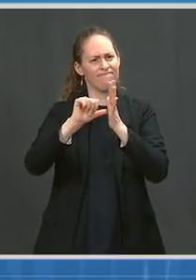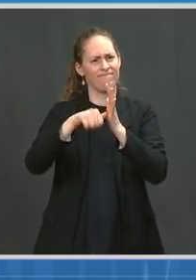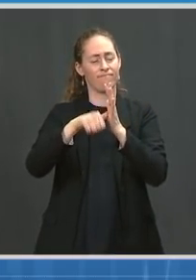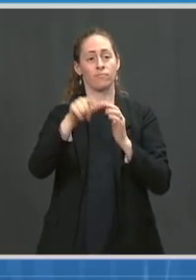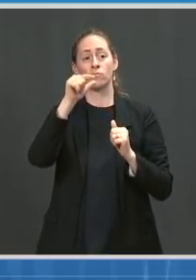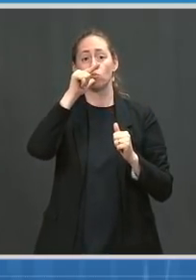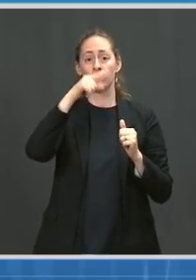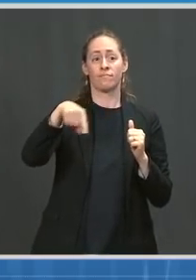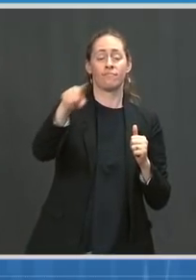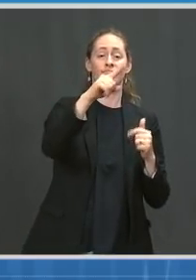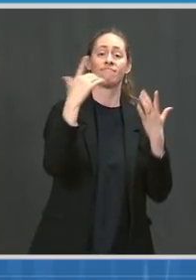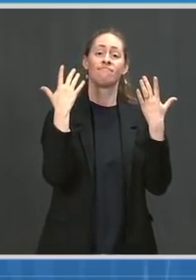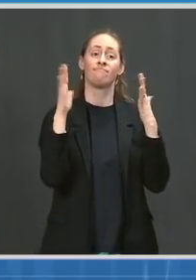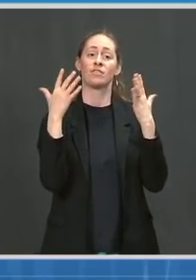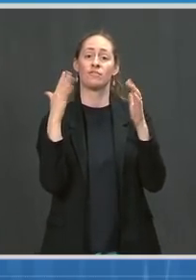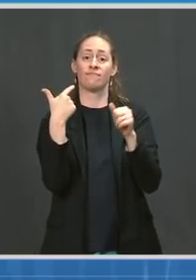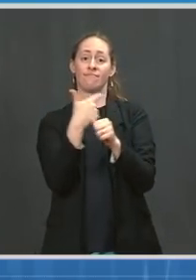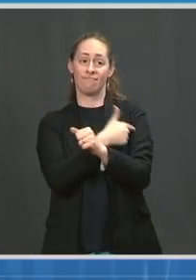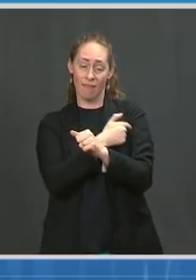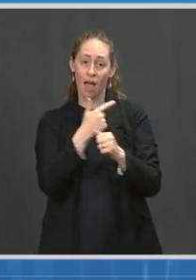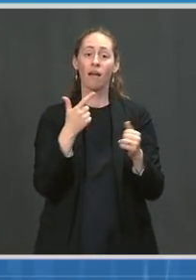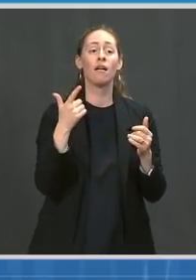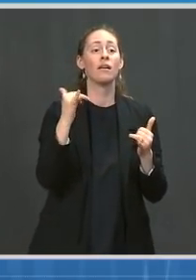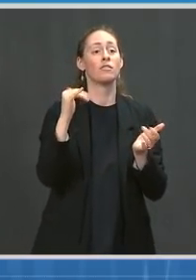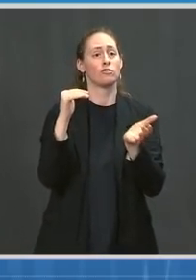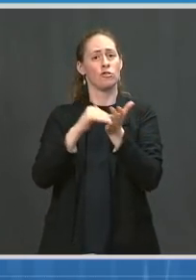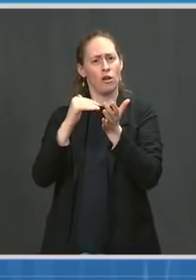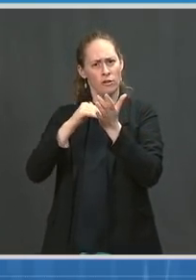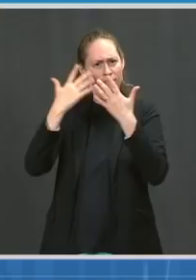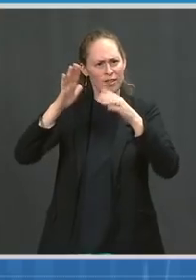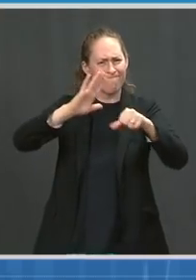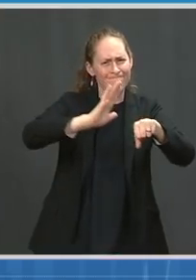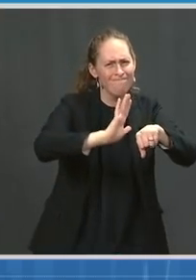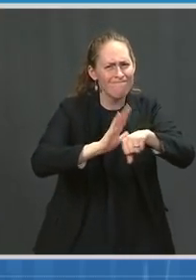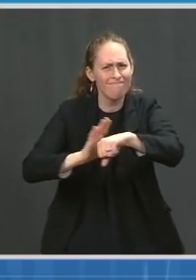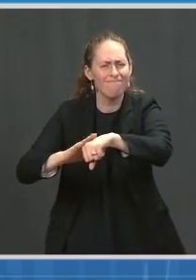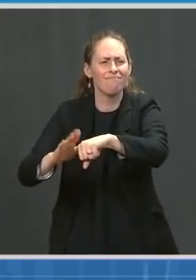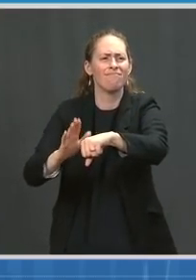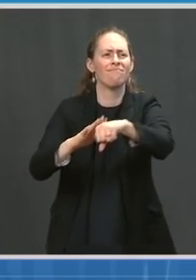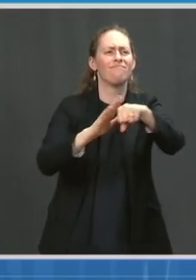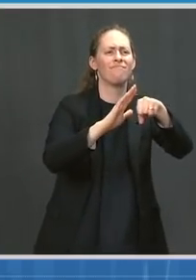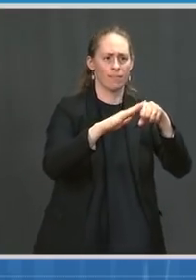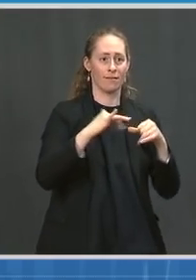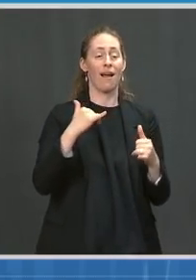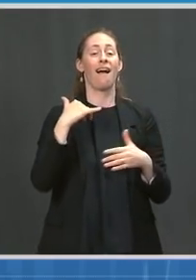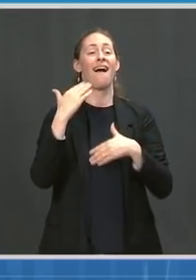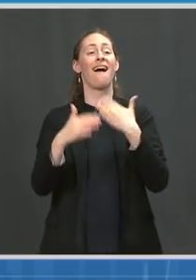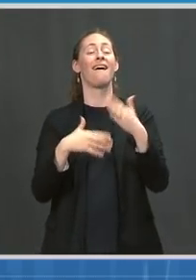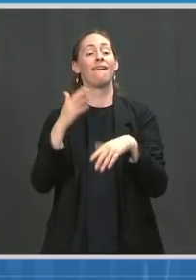and their healthcare providers to be aware of these events and report them to the CDC and FDA through the VAERS system.